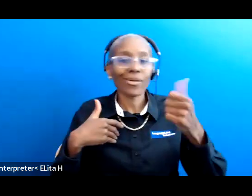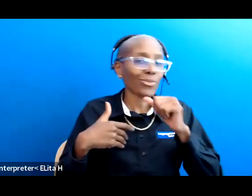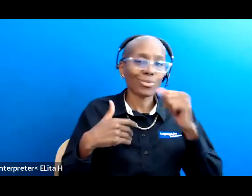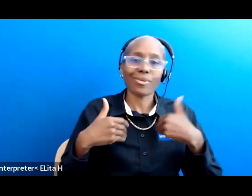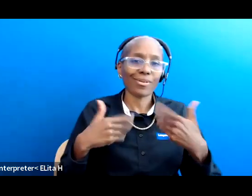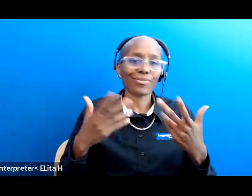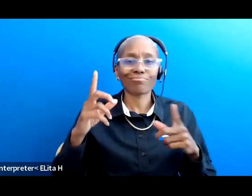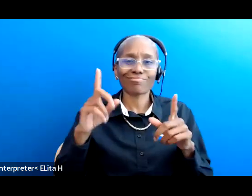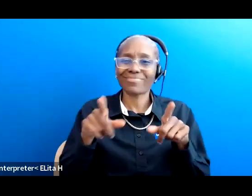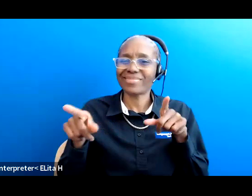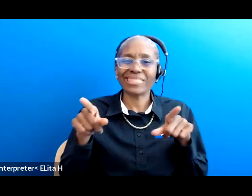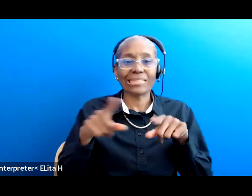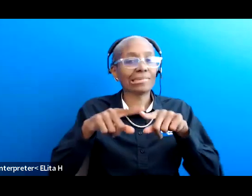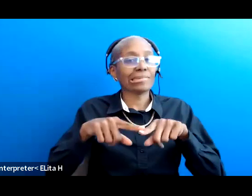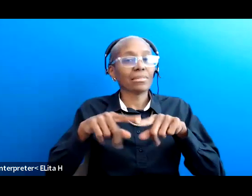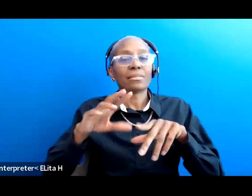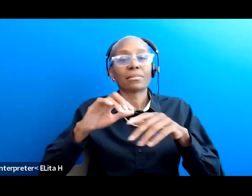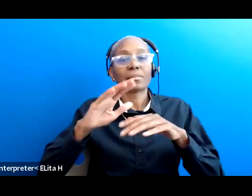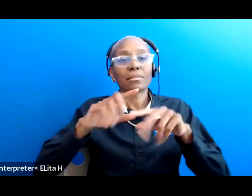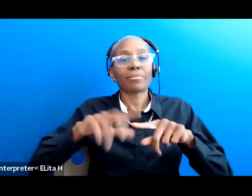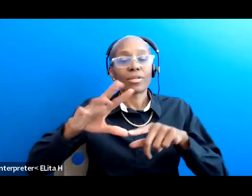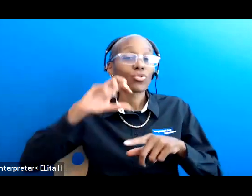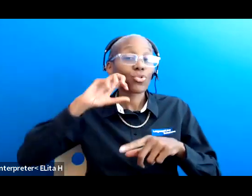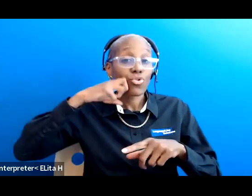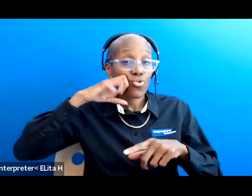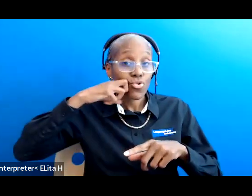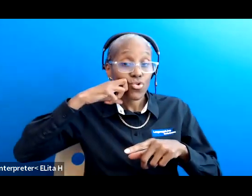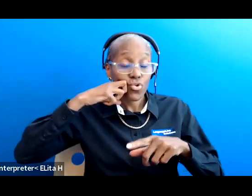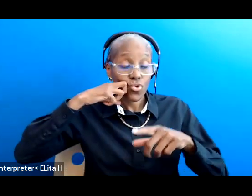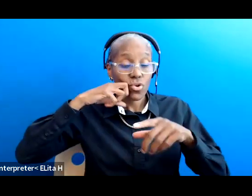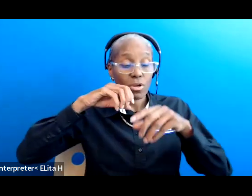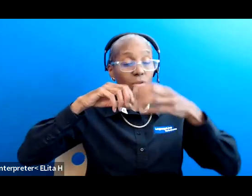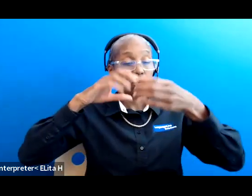It’s how the nerves are responding to the paralysis.